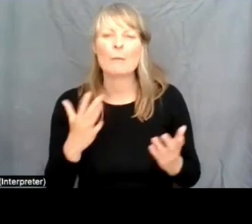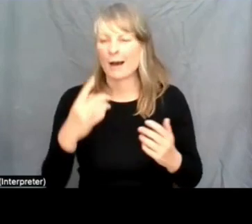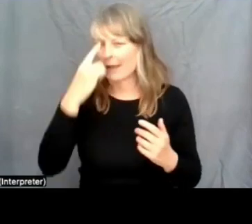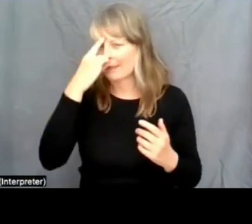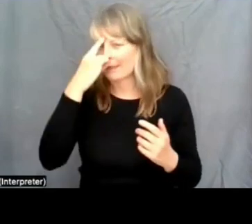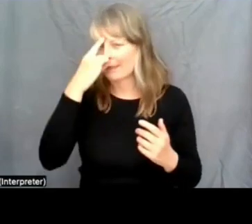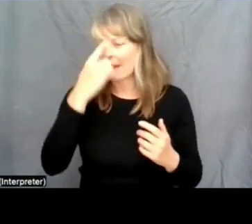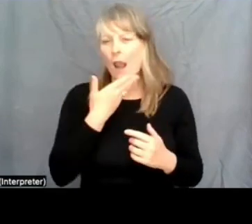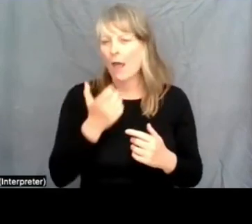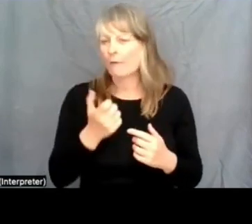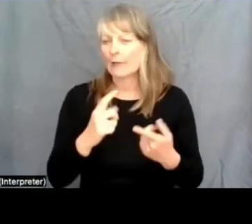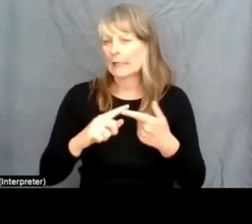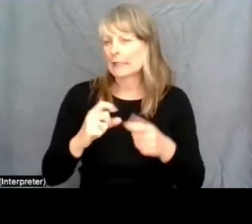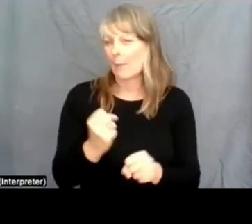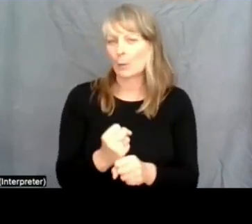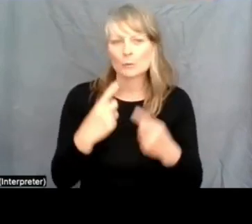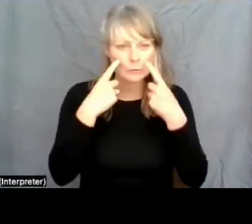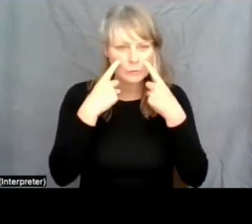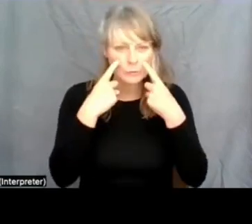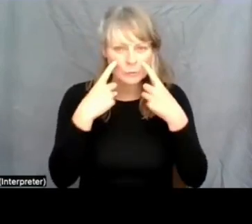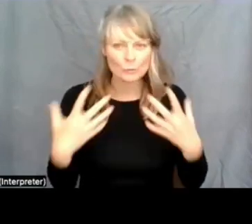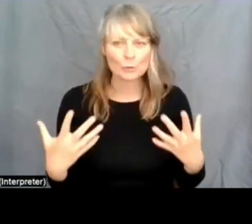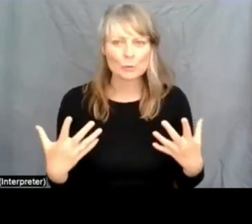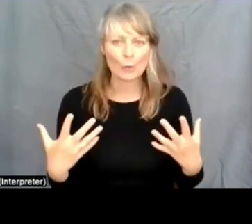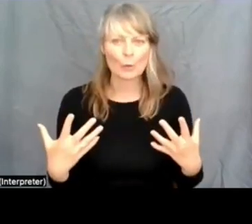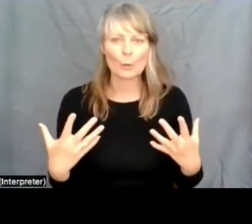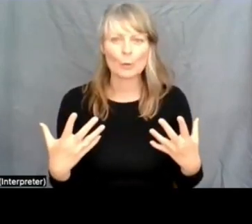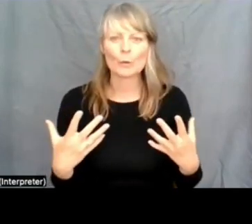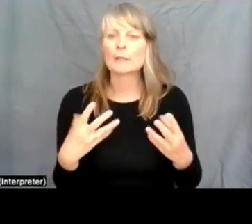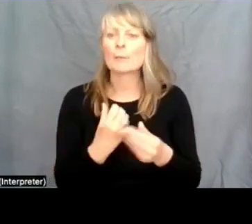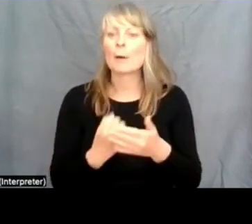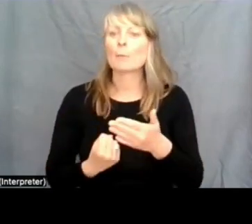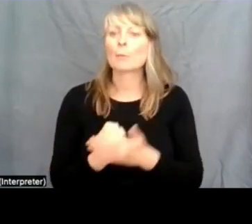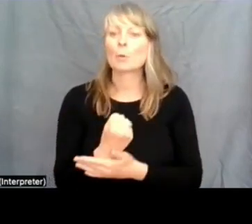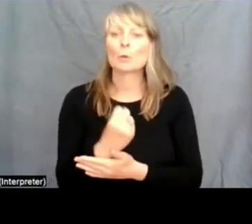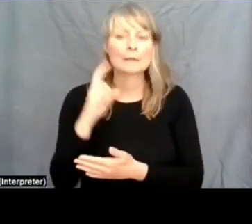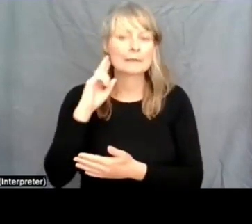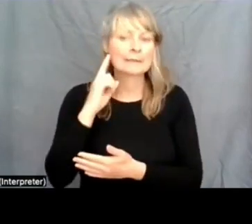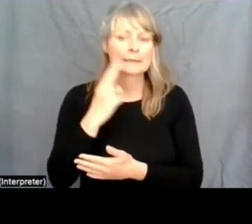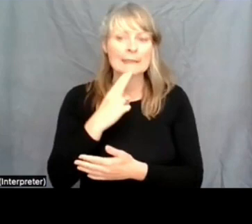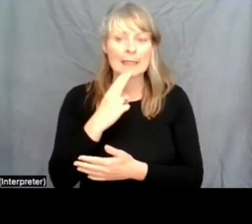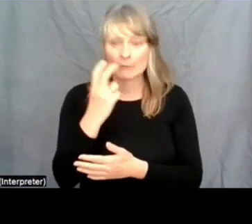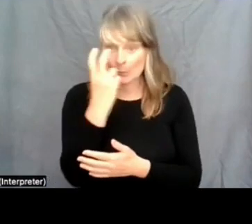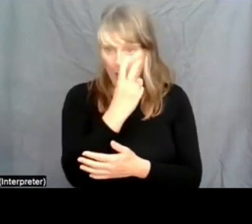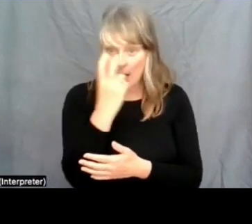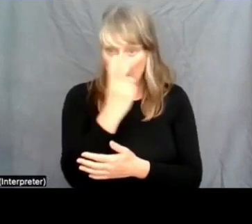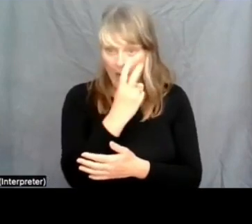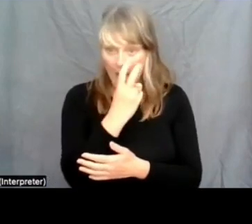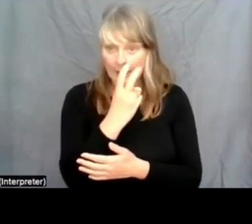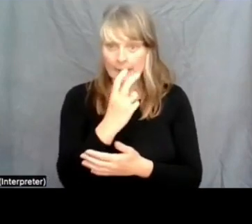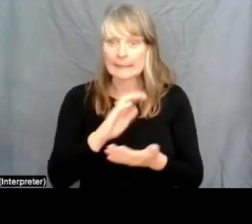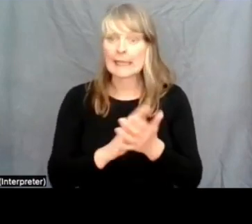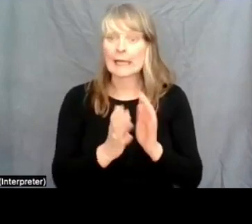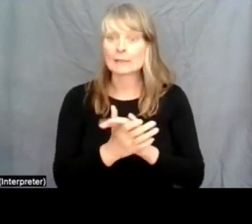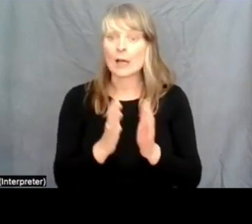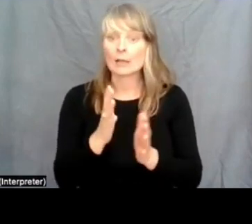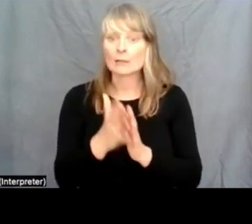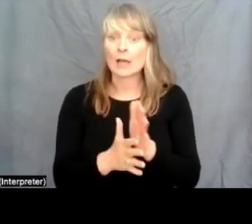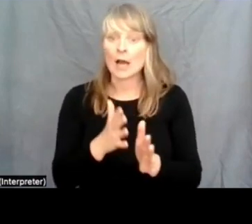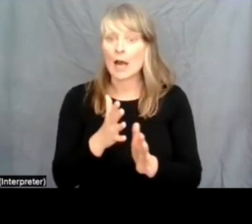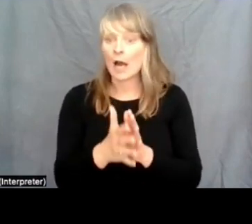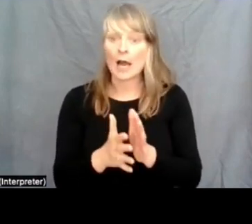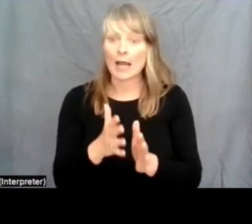of someone with congenital deafblindness who is using tactile sign to explore an experience,